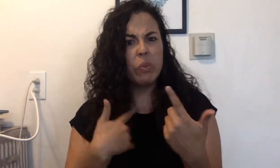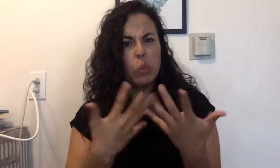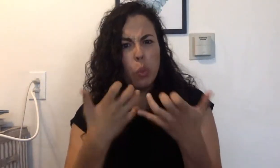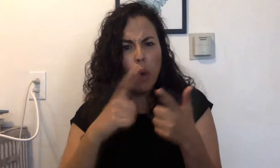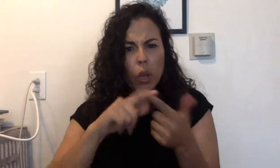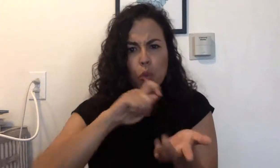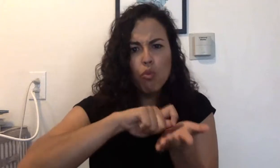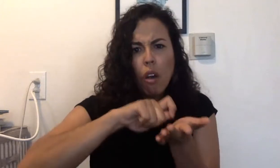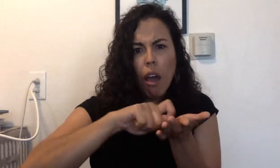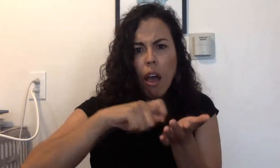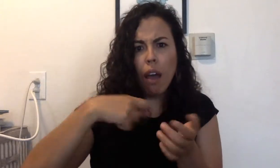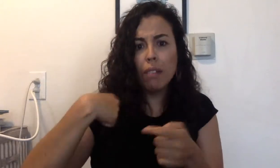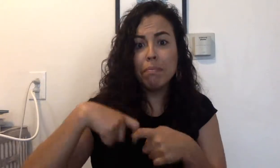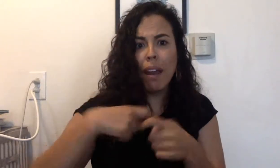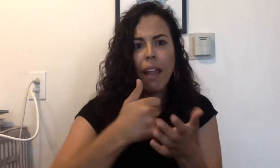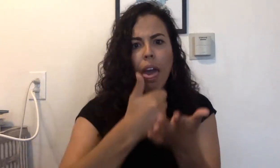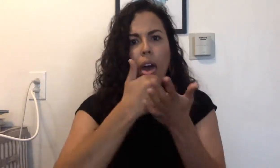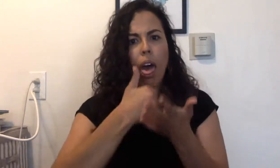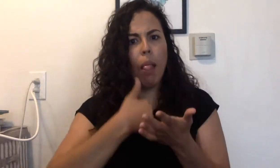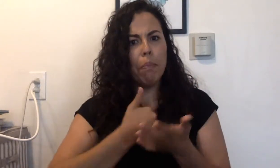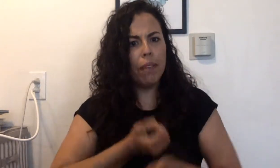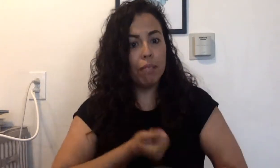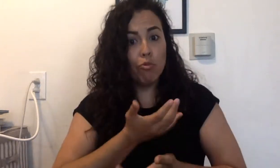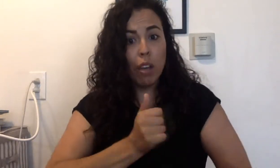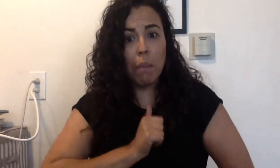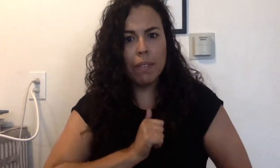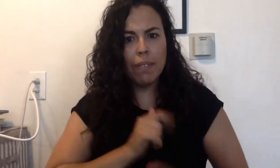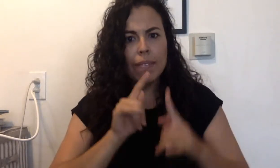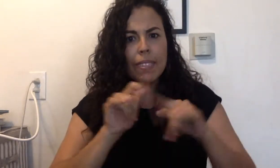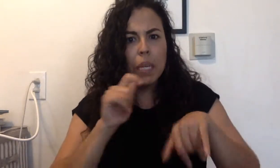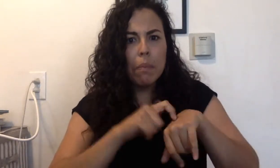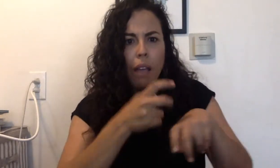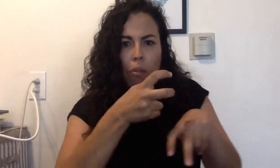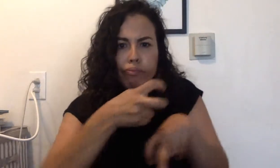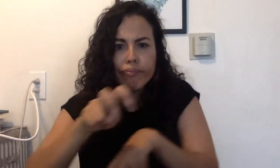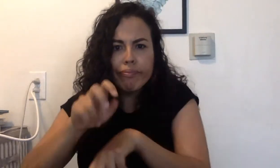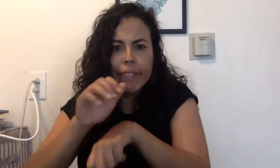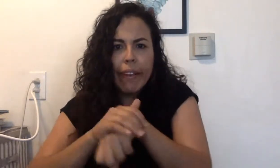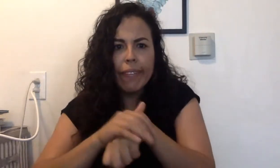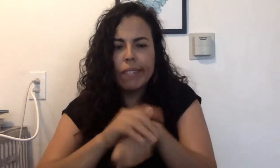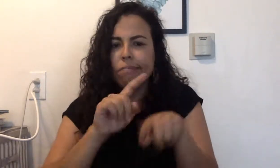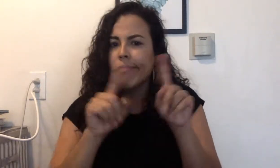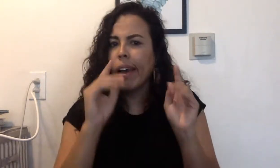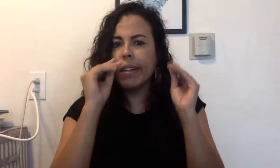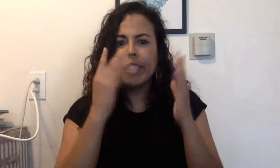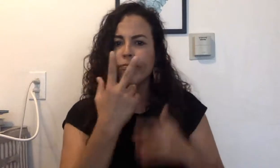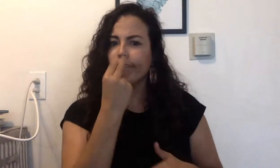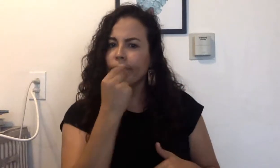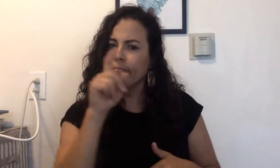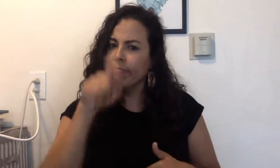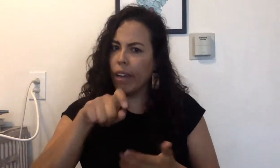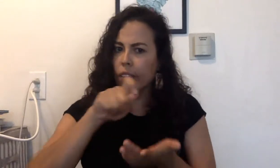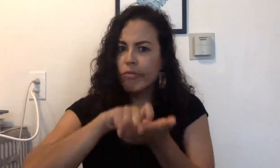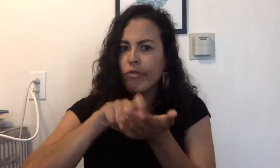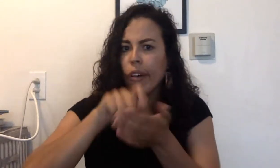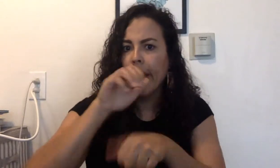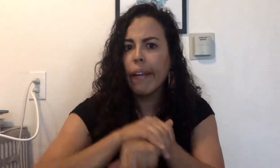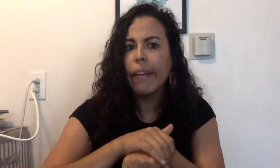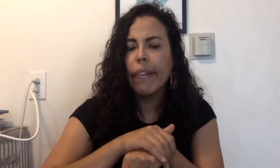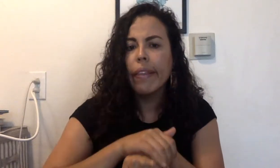I wanted to write in Spanish to help me express myself and to help me transition to write in English better but was told to only write in English.